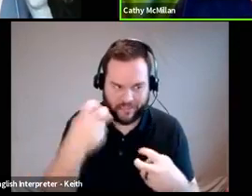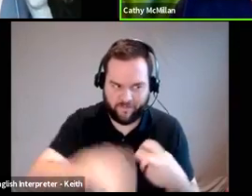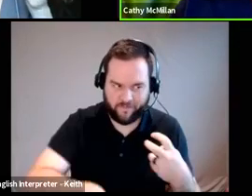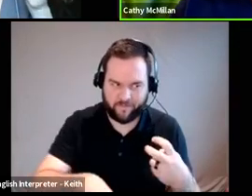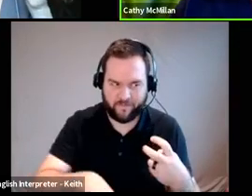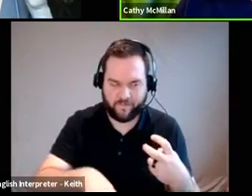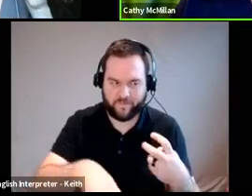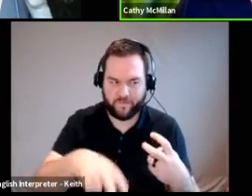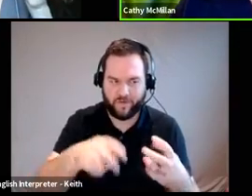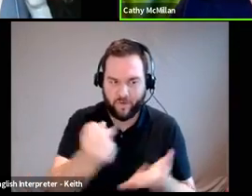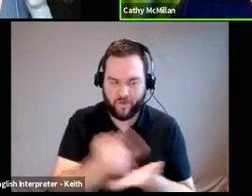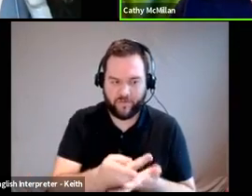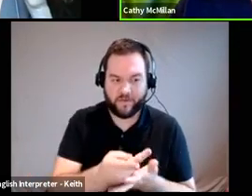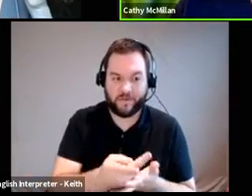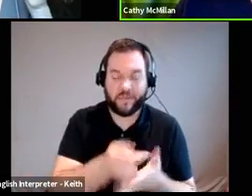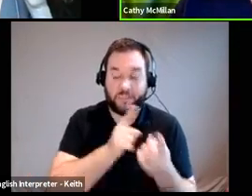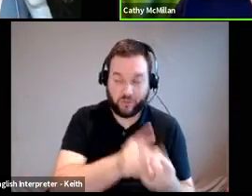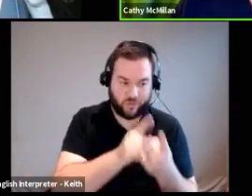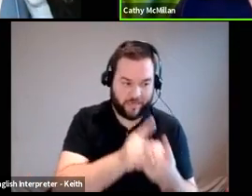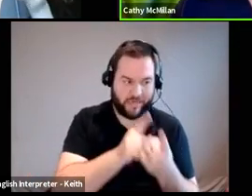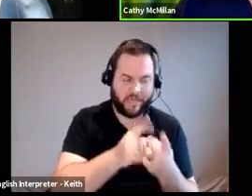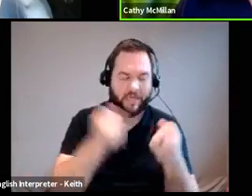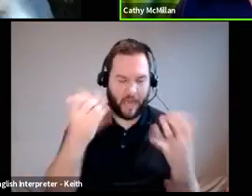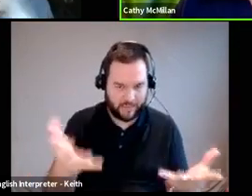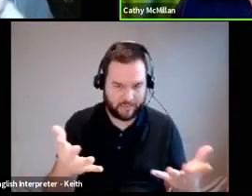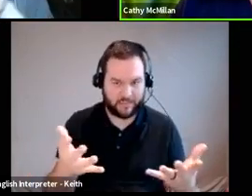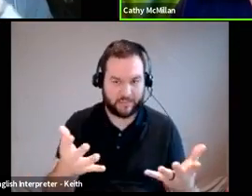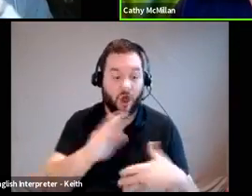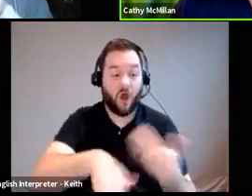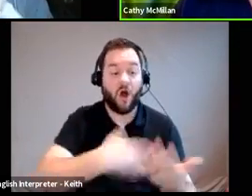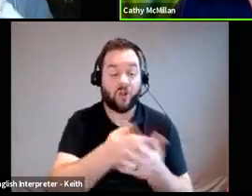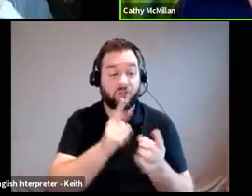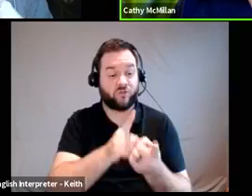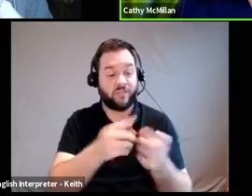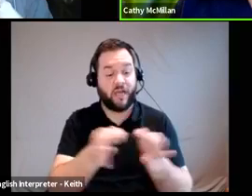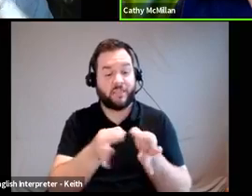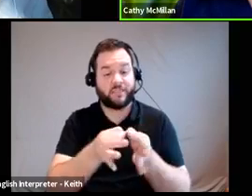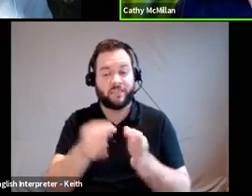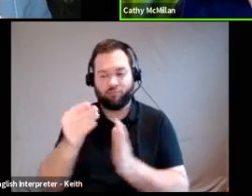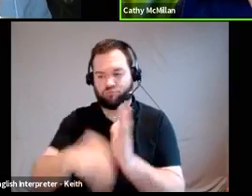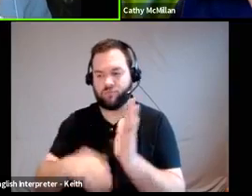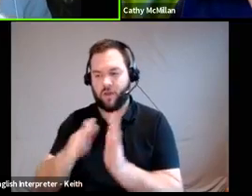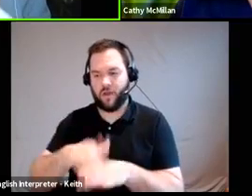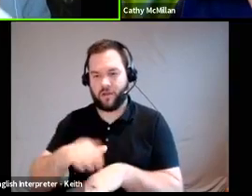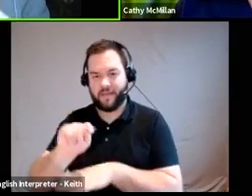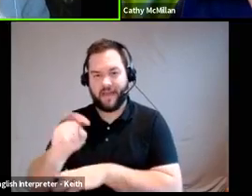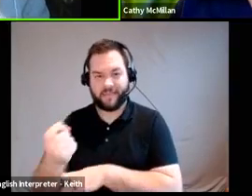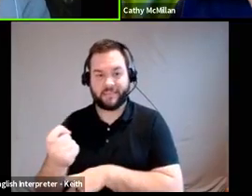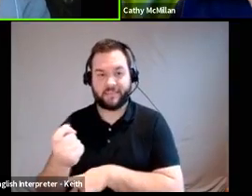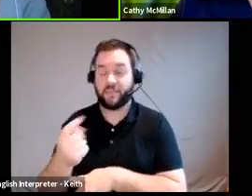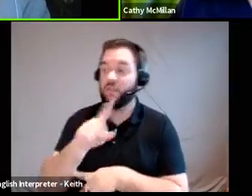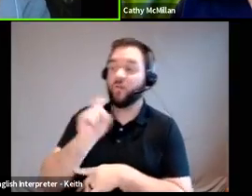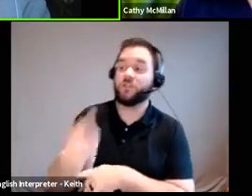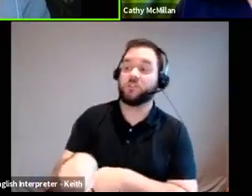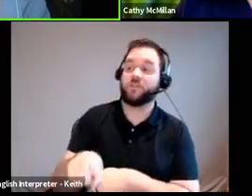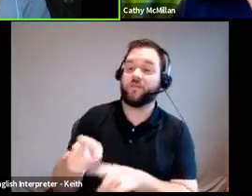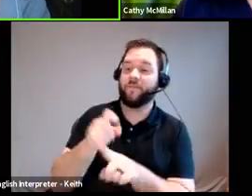for the disability tax credit, that's really hard to get. We did lots of tutors. oring for him and oring for him and we claimed all his tutoring as medical tax